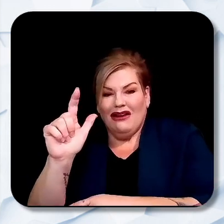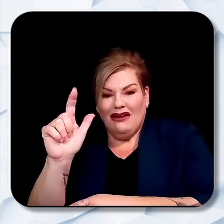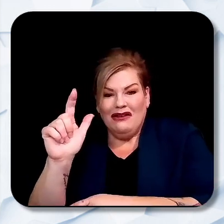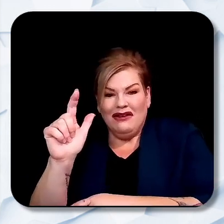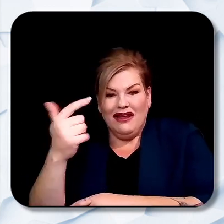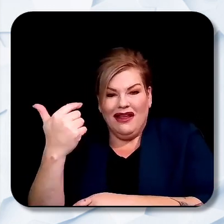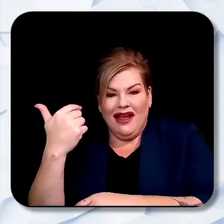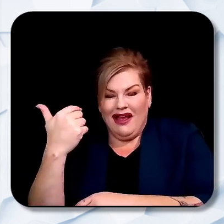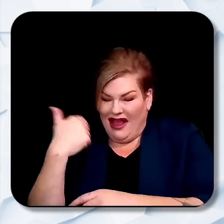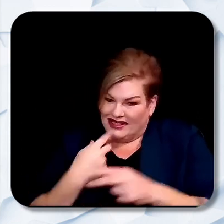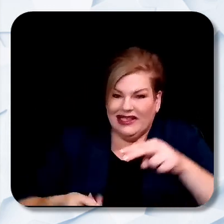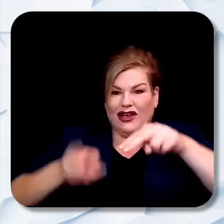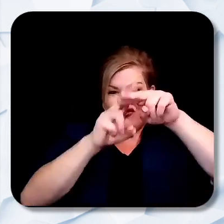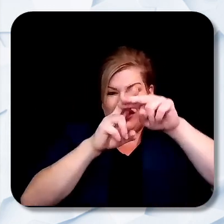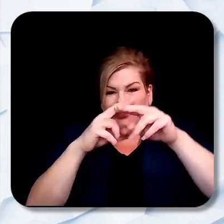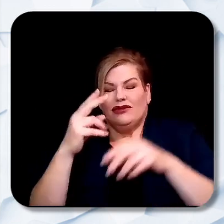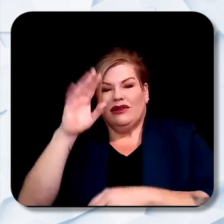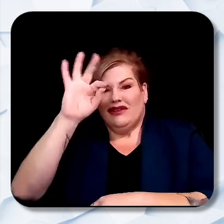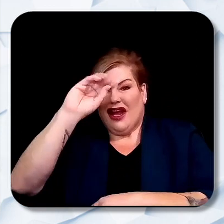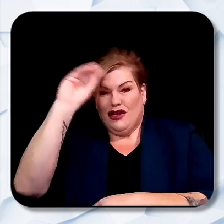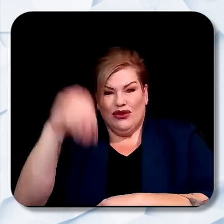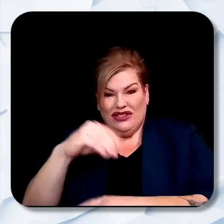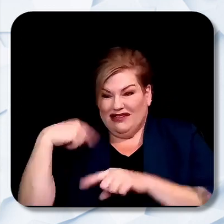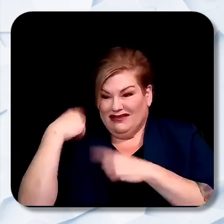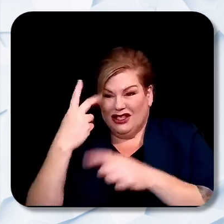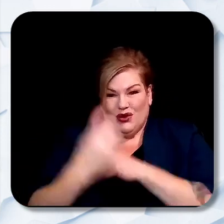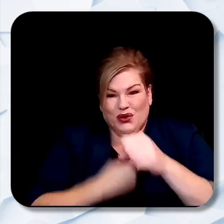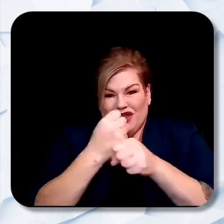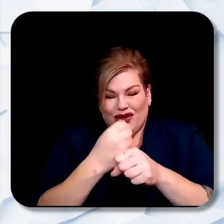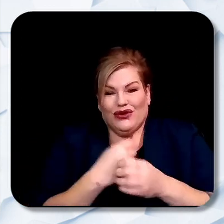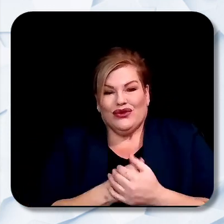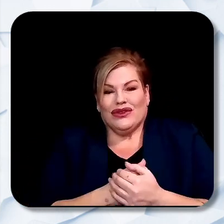fourfold in just a recent two-year period Administrator uh Milgram went through a